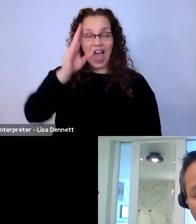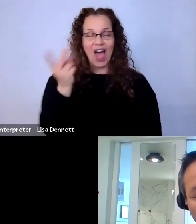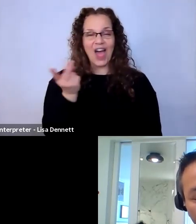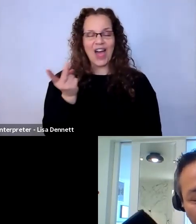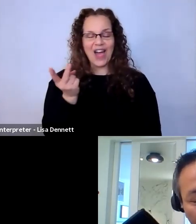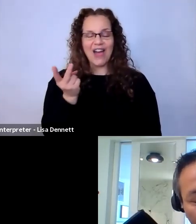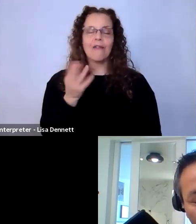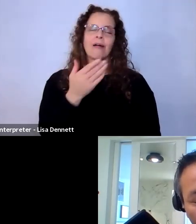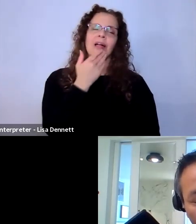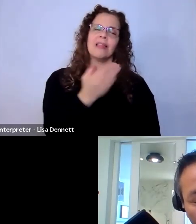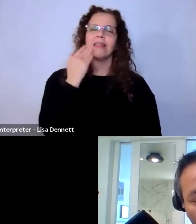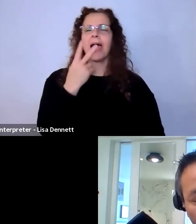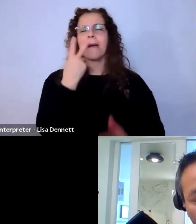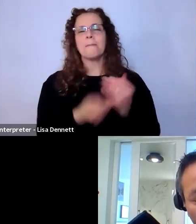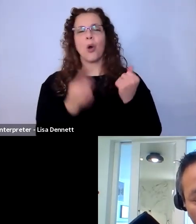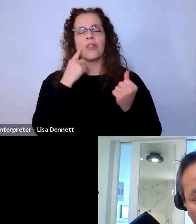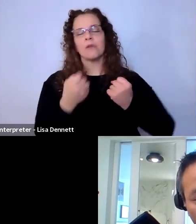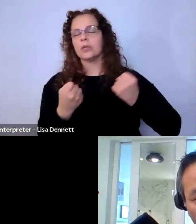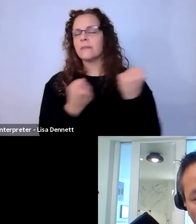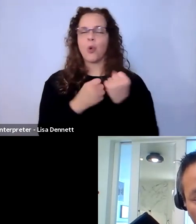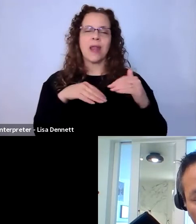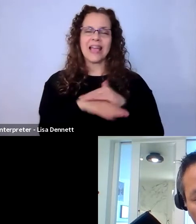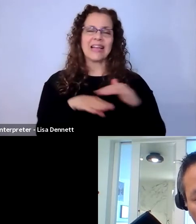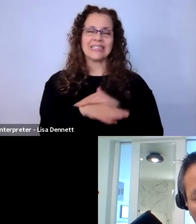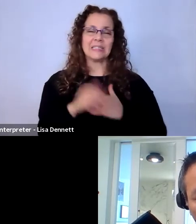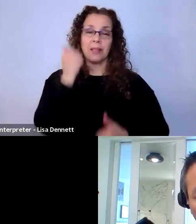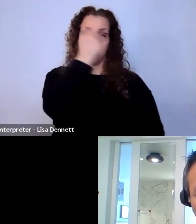accessibility in Africa, while understanding the value, how can African